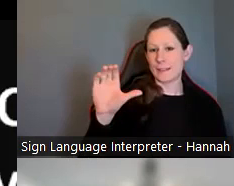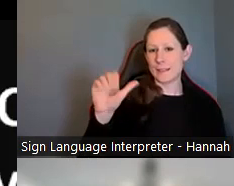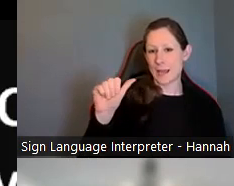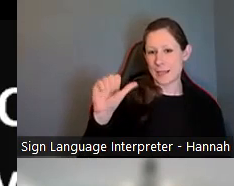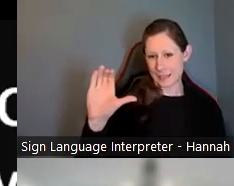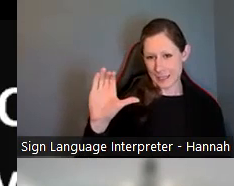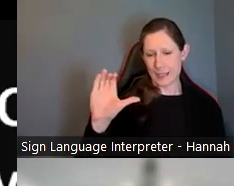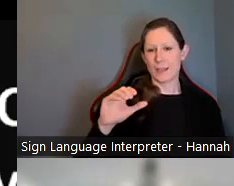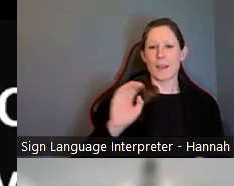meeting.